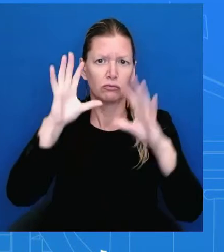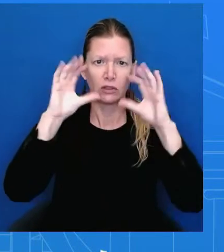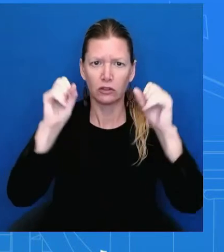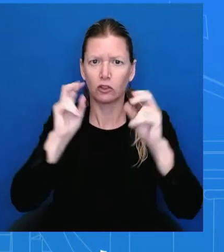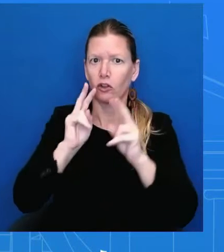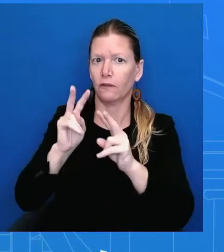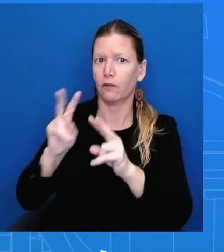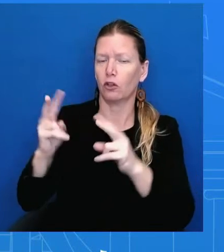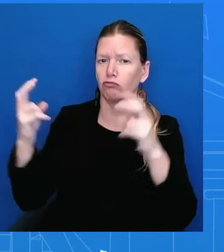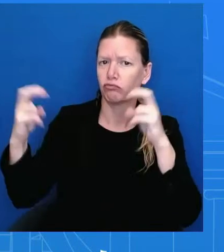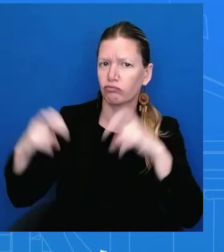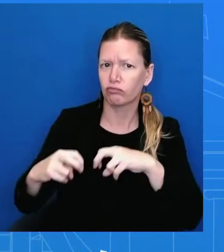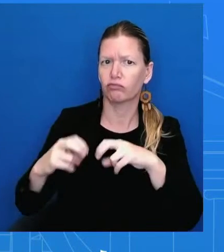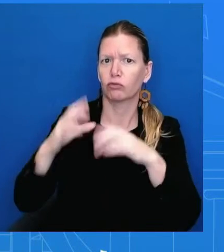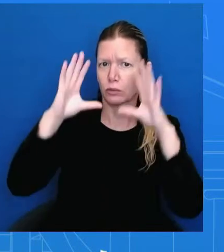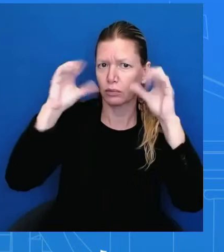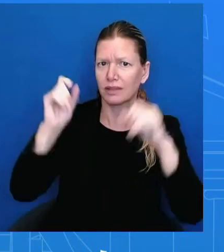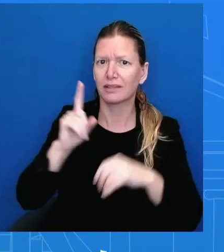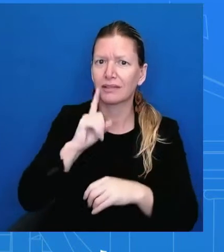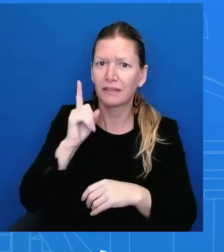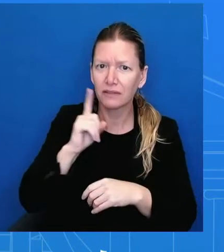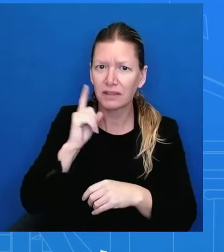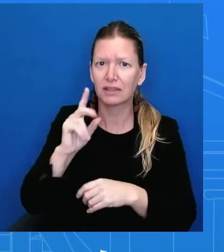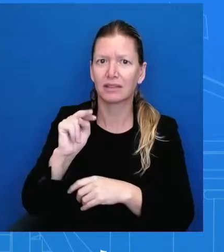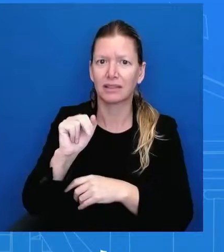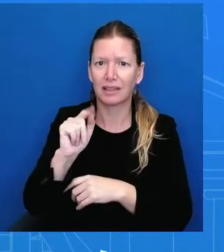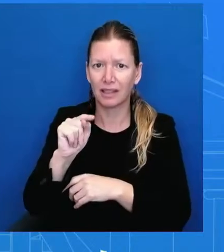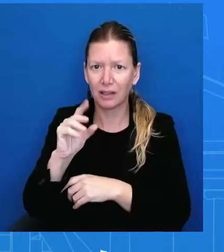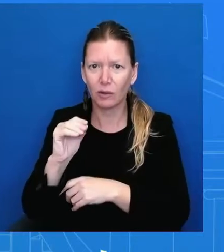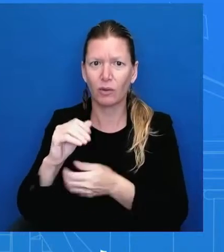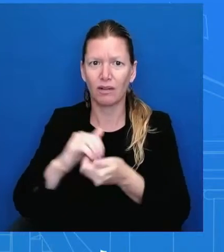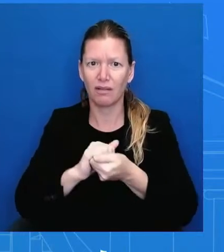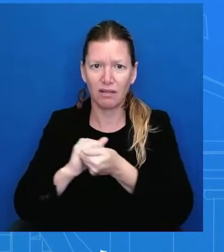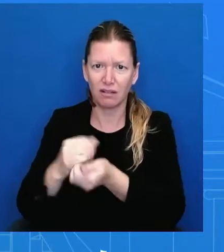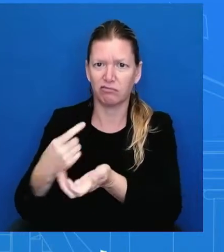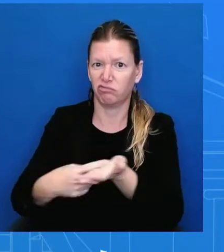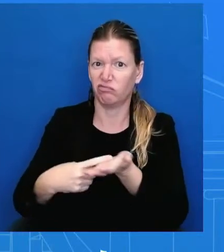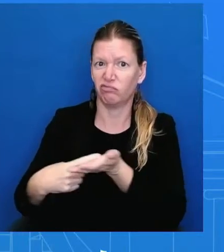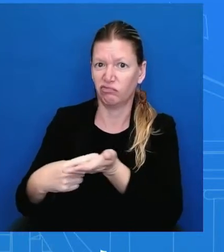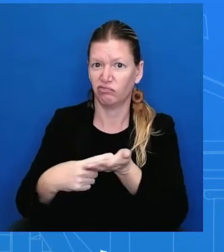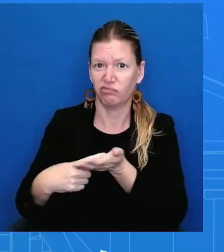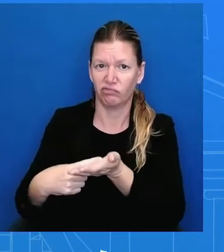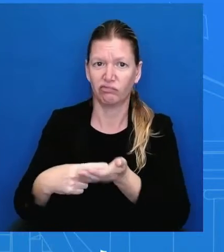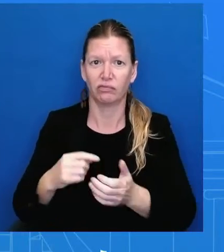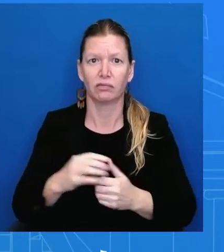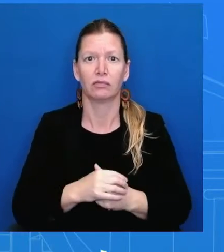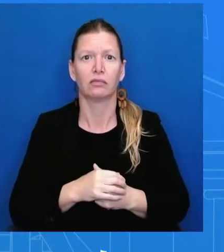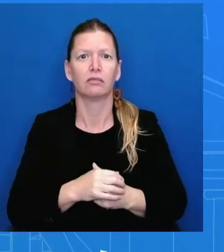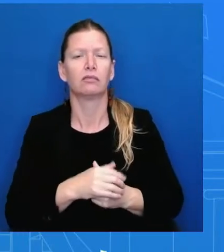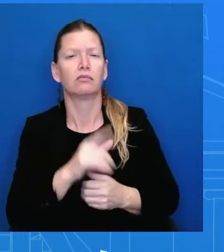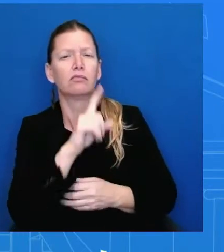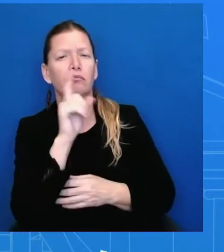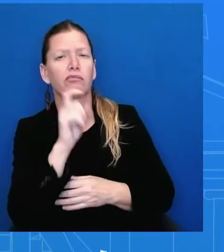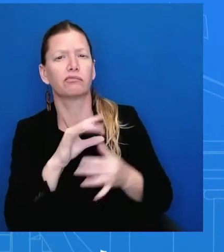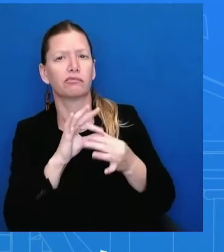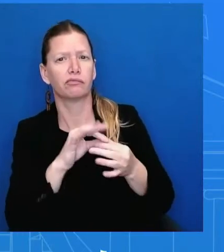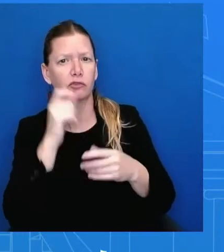A question on Ukraine and one on Iran. Starting with Ukraine and this Russian rocket attack that killed 30 people at the largest children's hospital.